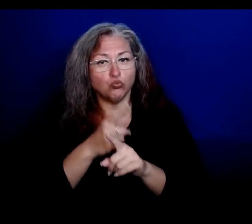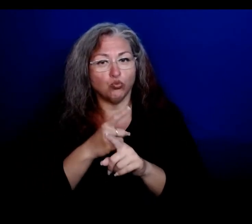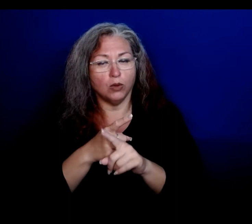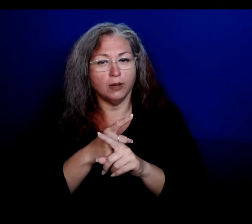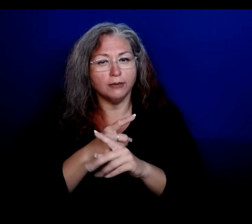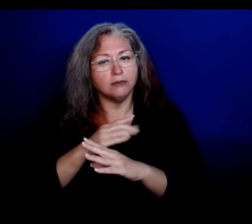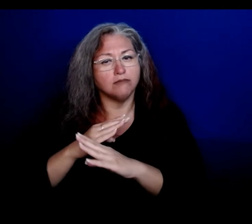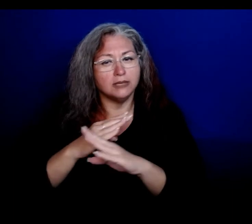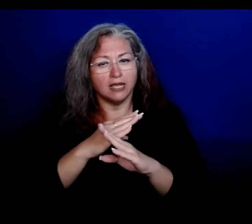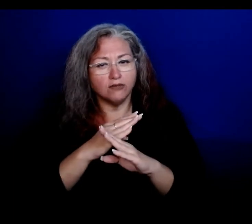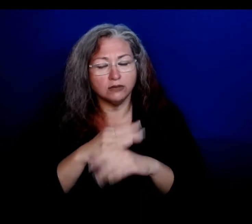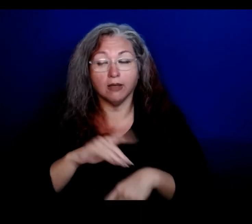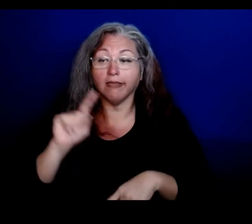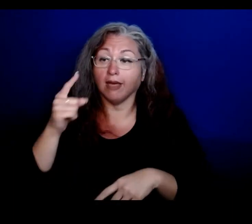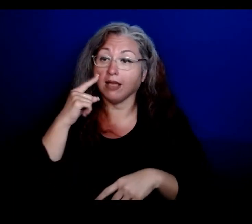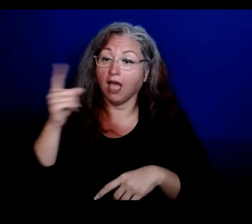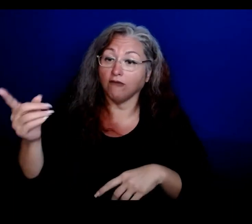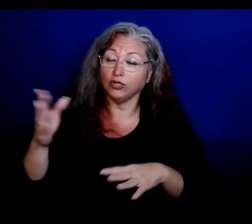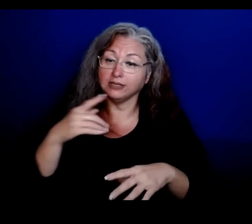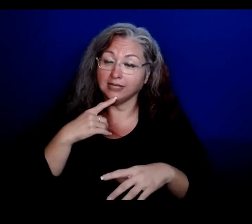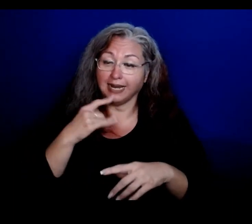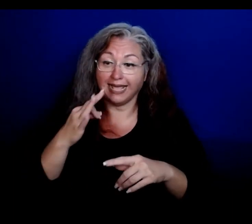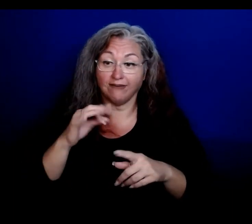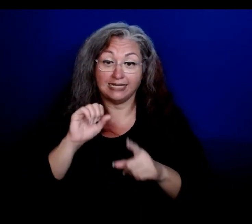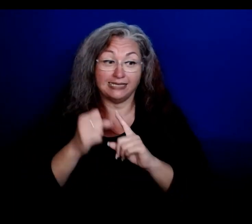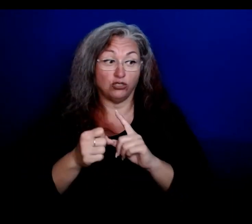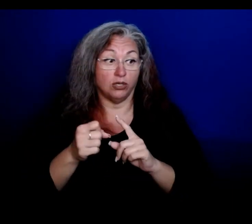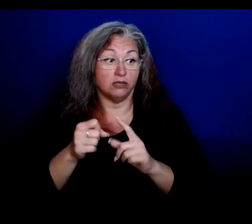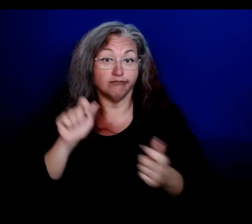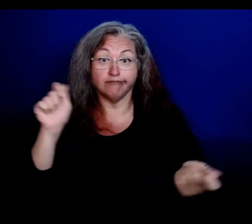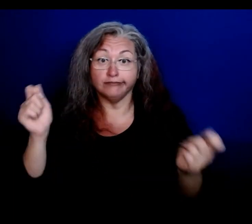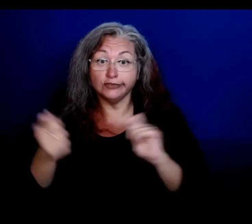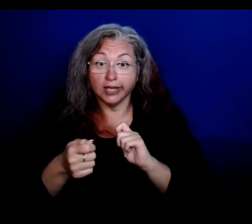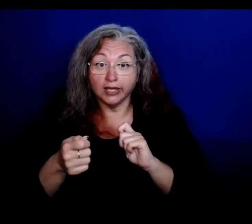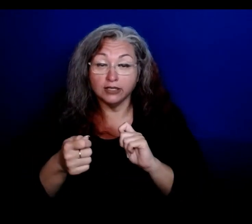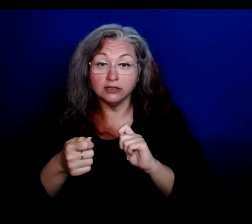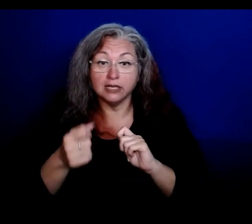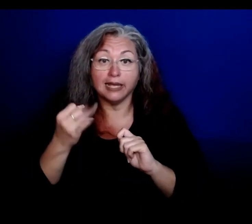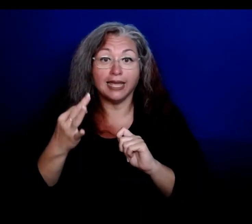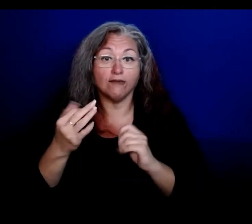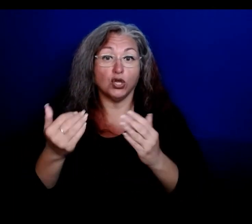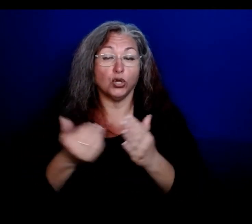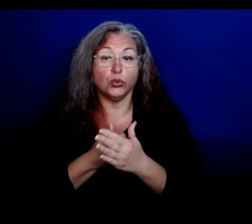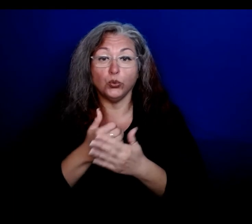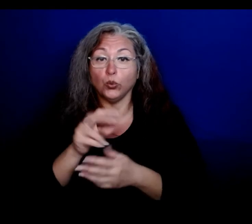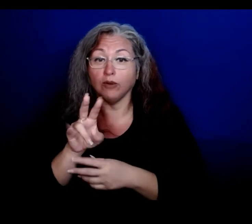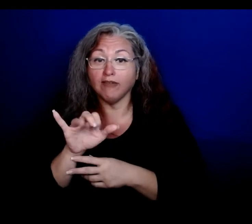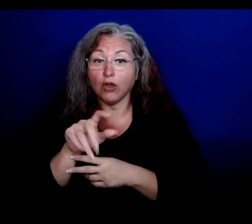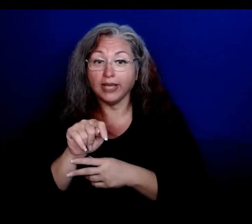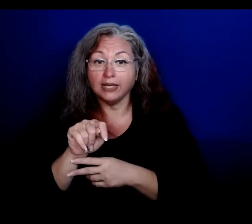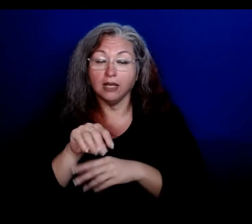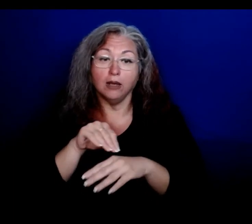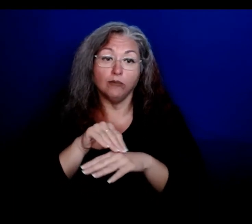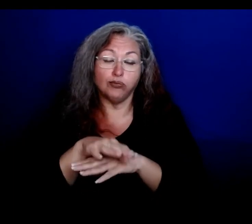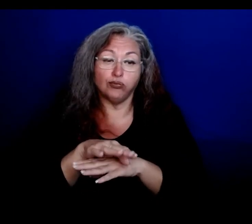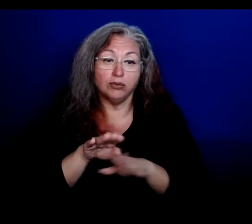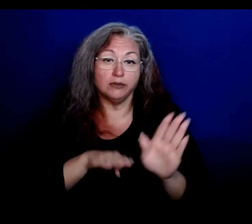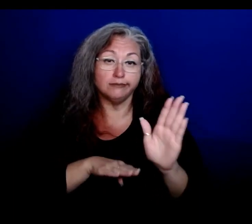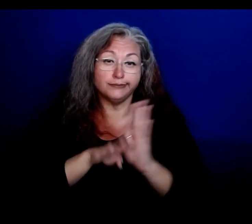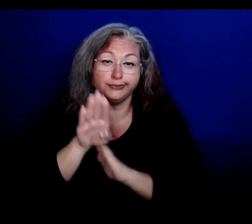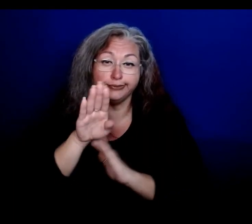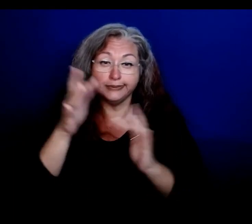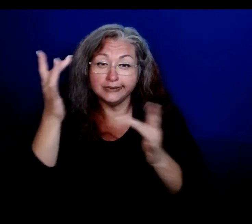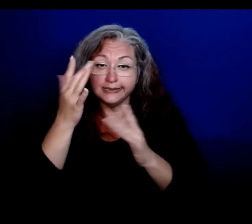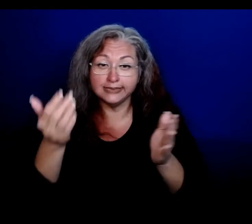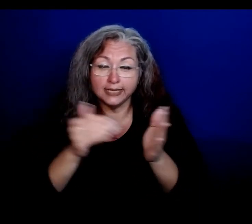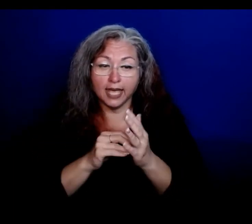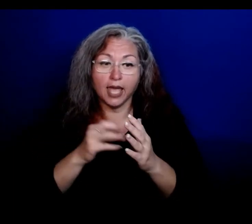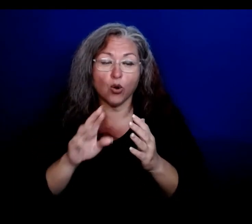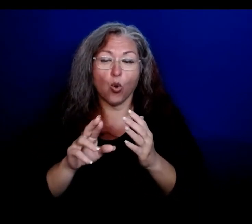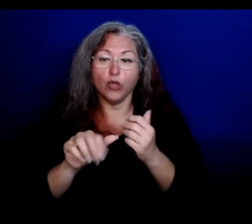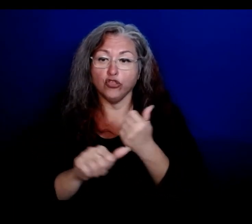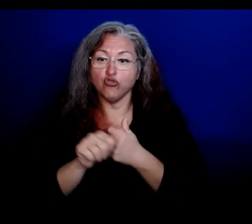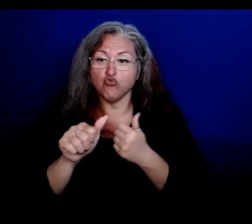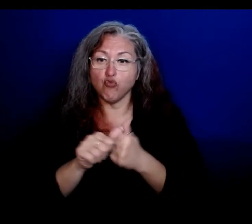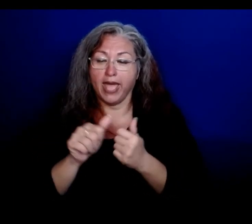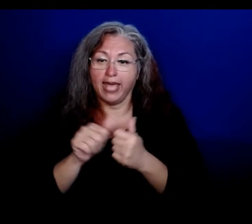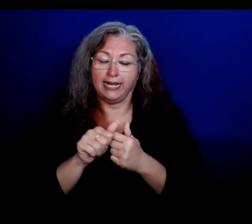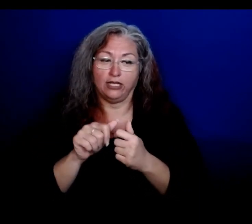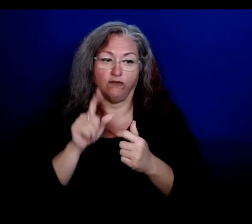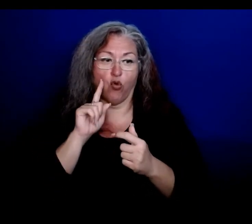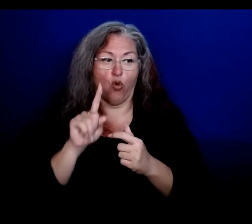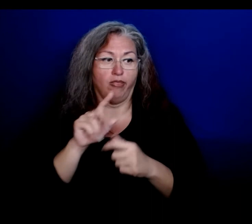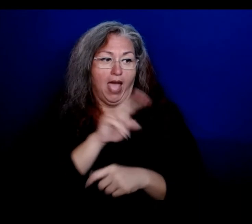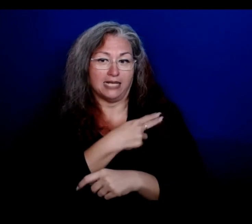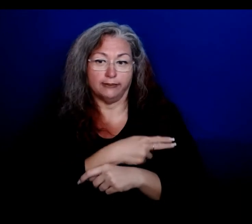The Governor said that if circumstances change in the future—if there’s a new variant causing a large surge of severe disease or threatening to exceed the capacity of our health care system—